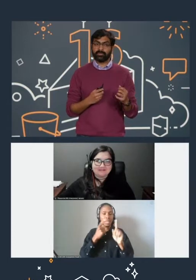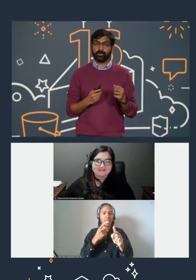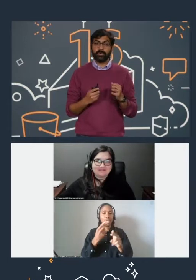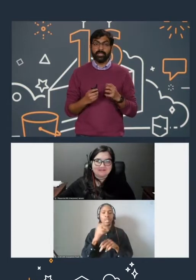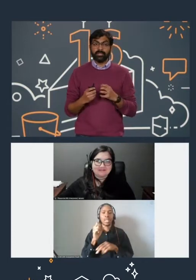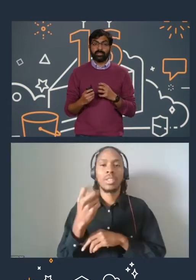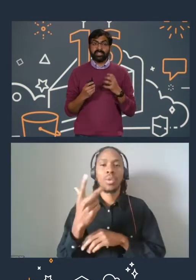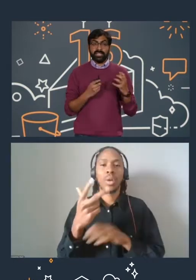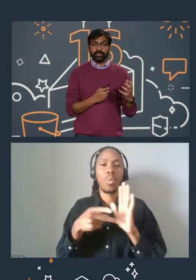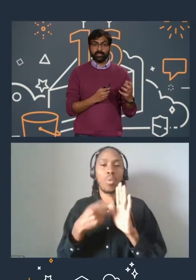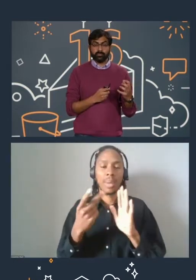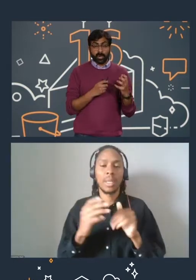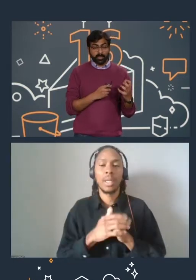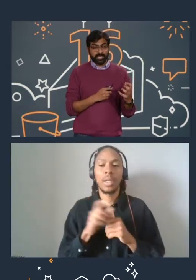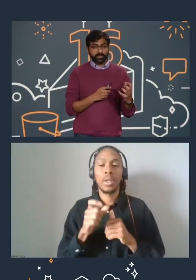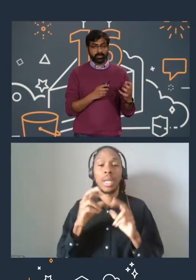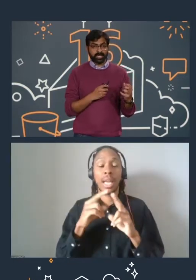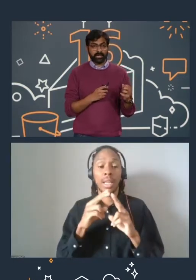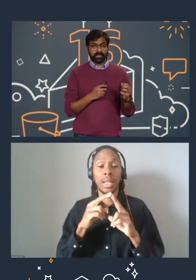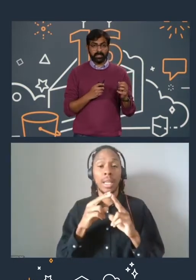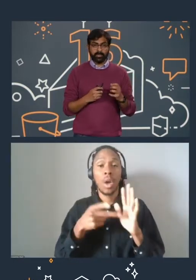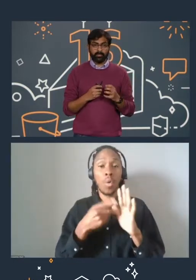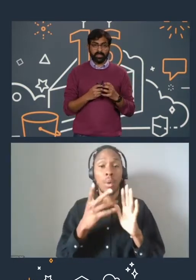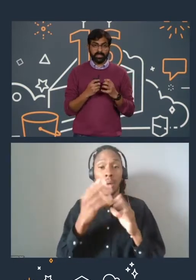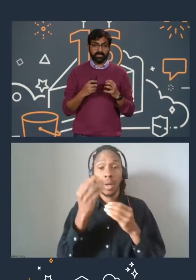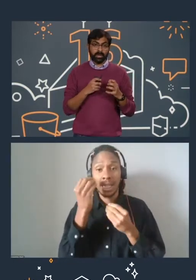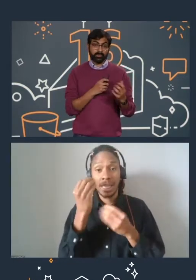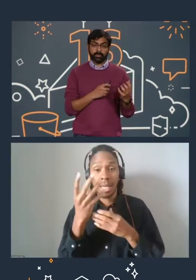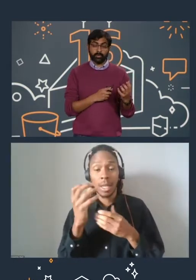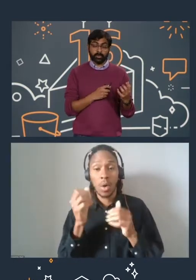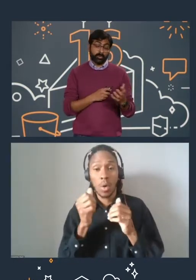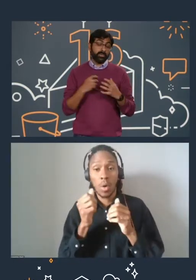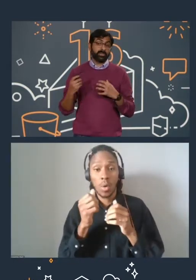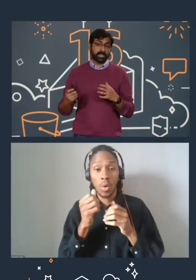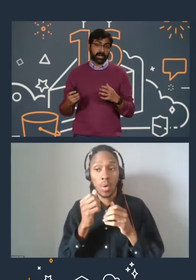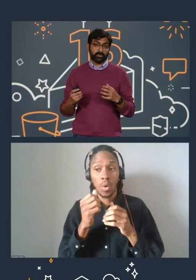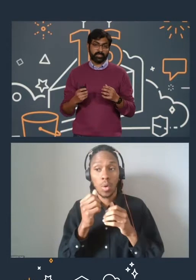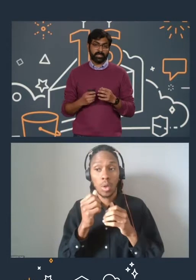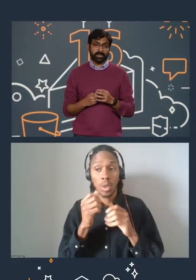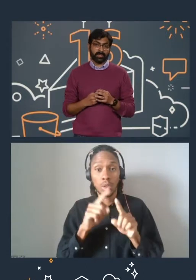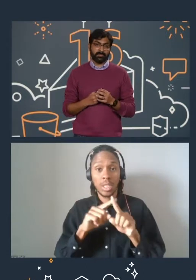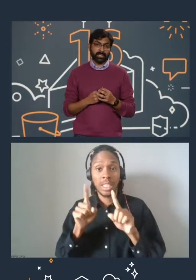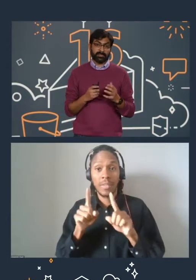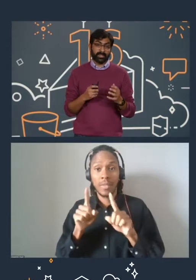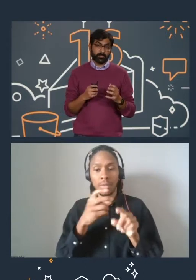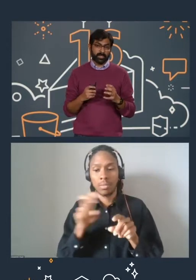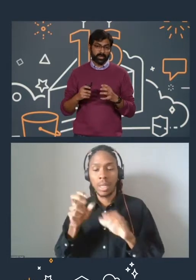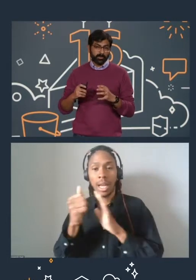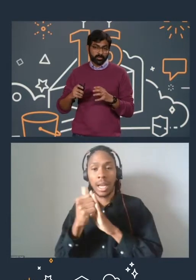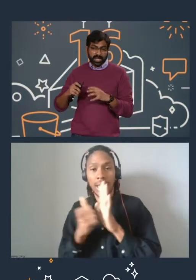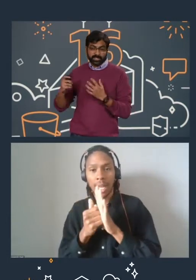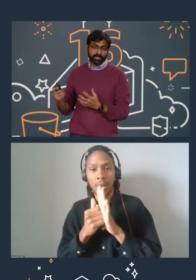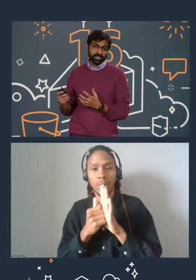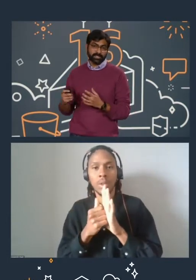So you can either replicate your data to a different account, and so that way you're able to isolate